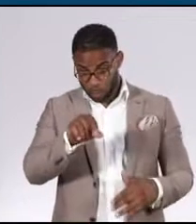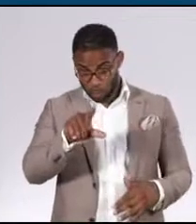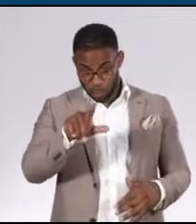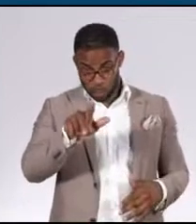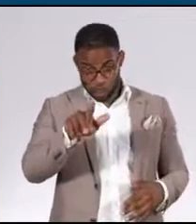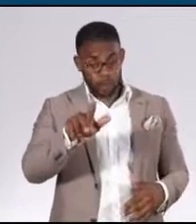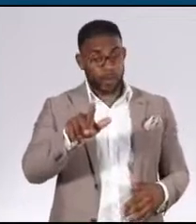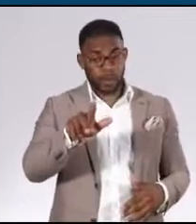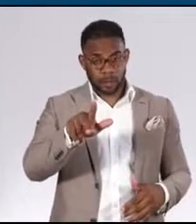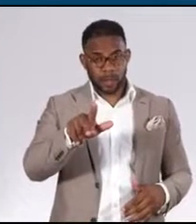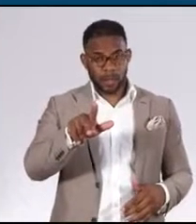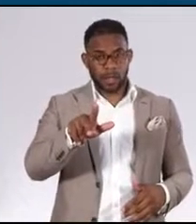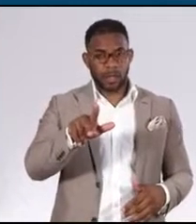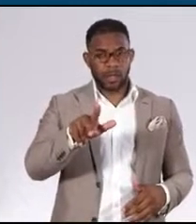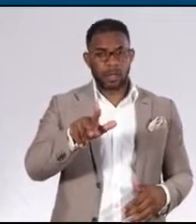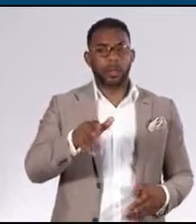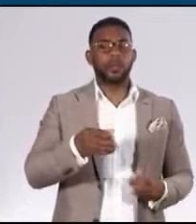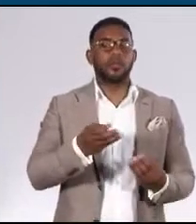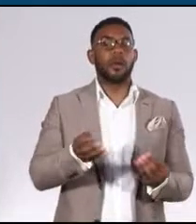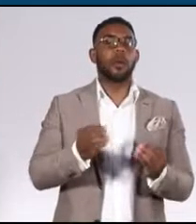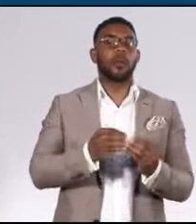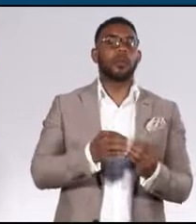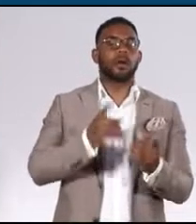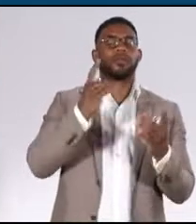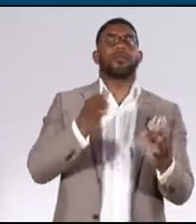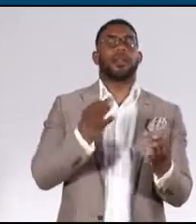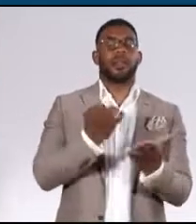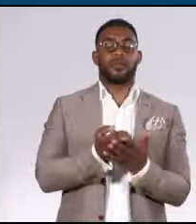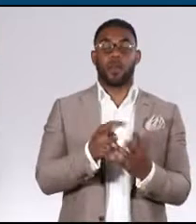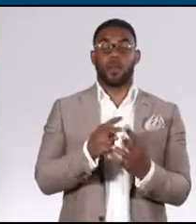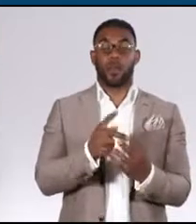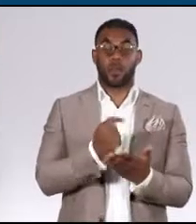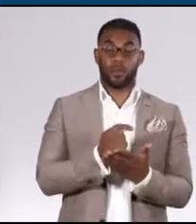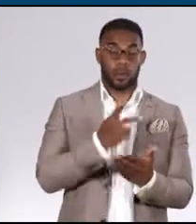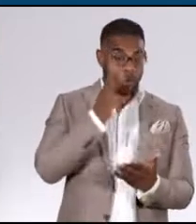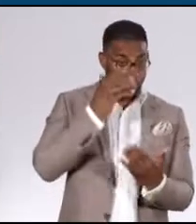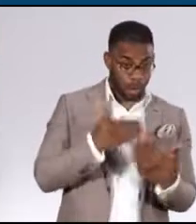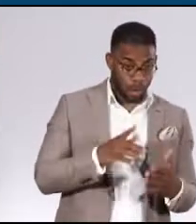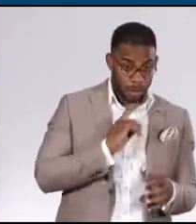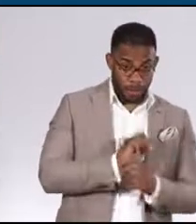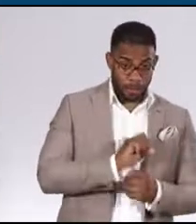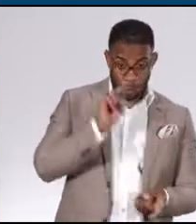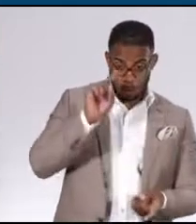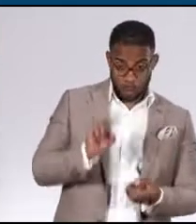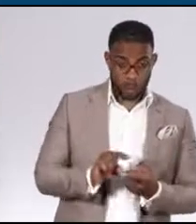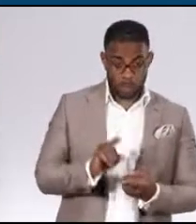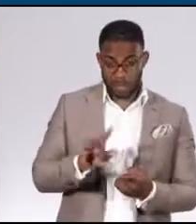ill provide more or less definitive evidence of whether treating hearing loss, in fact, reduces things like cognitive decline,